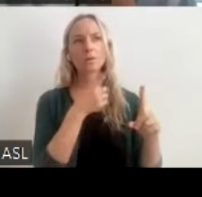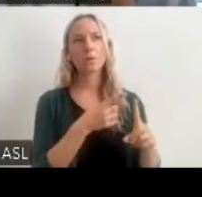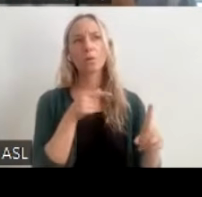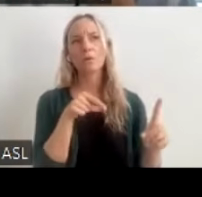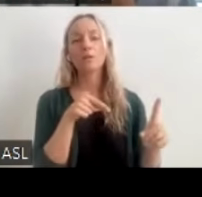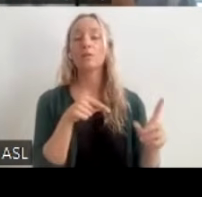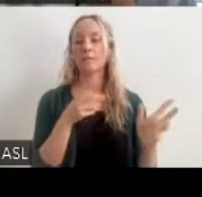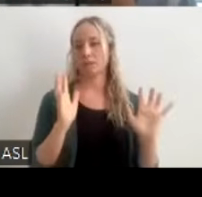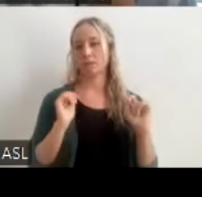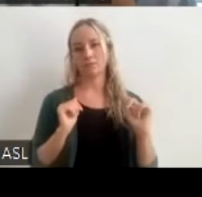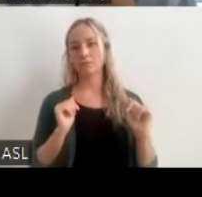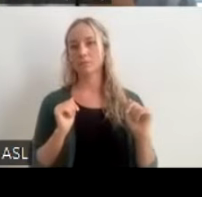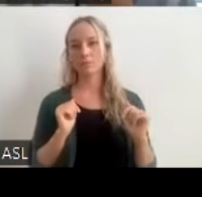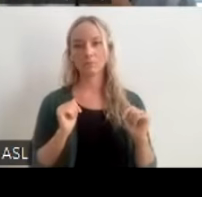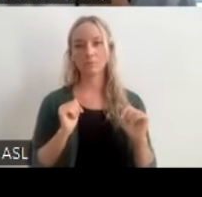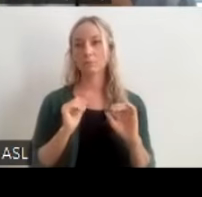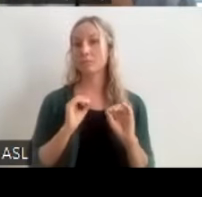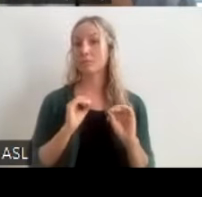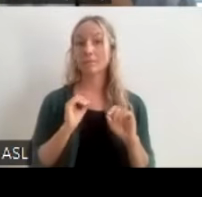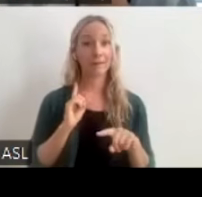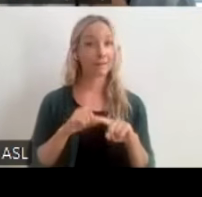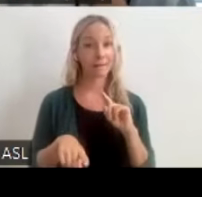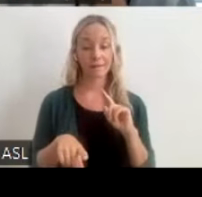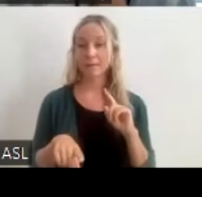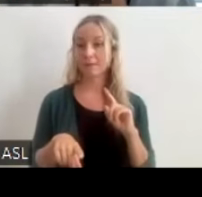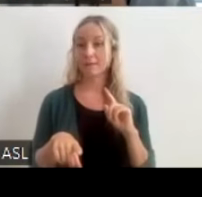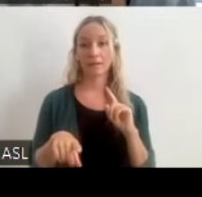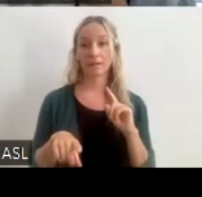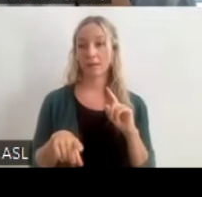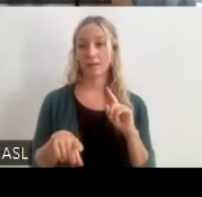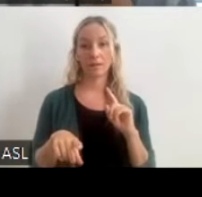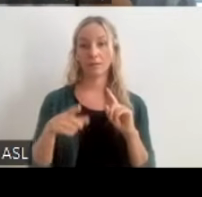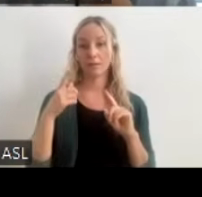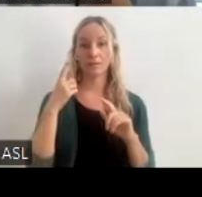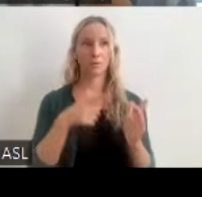the animal has been certified, trained, or licensed as a service animal, Again, our investigators may ask that